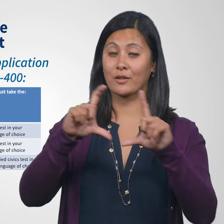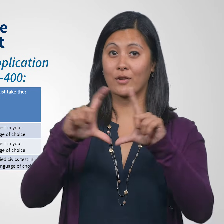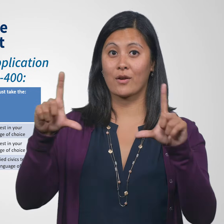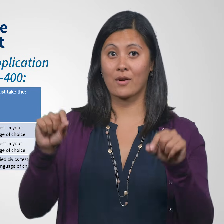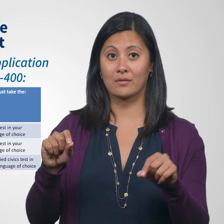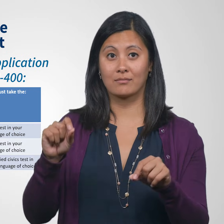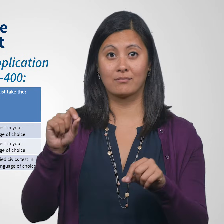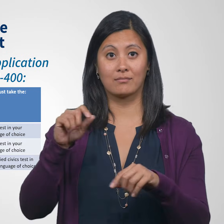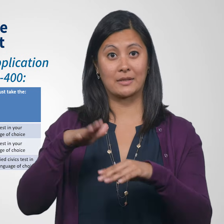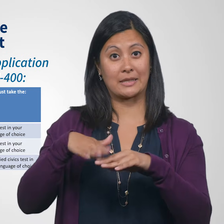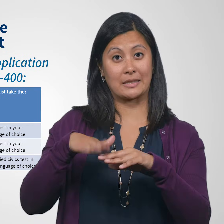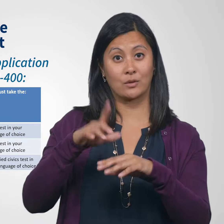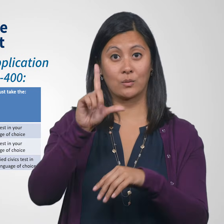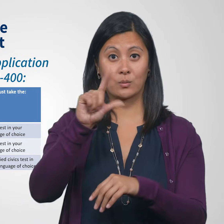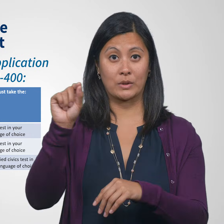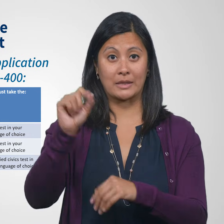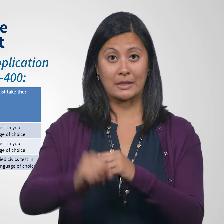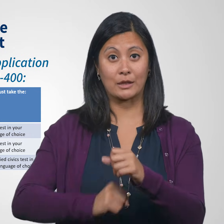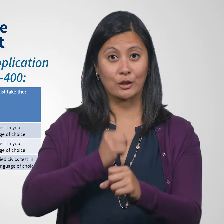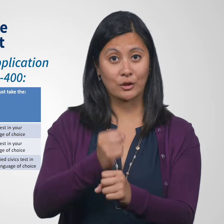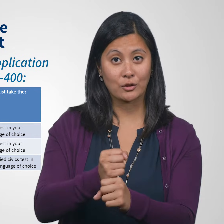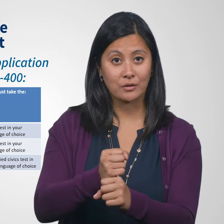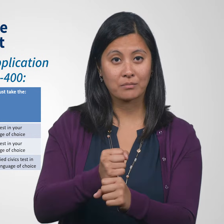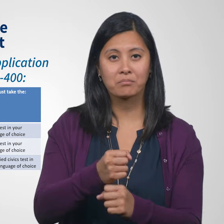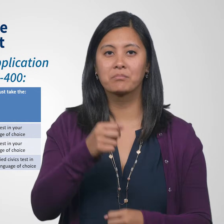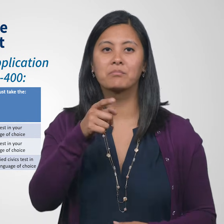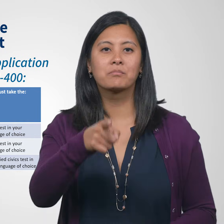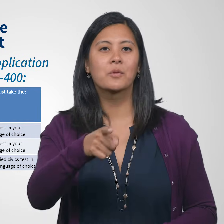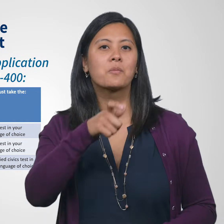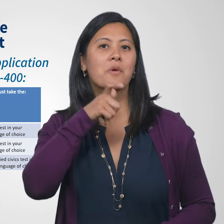And you have had your green card for at least twenty years.